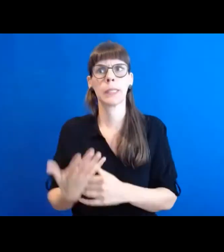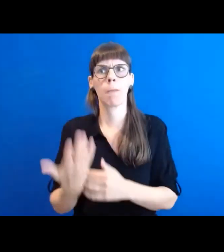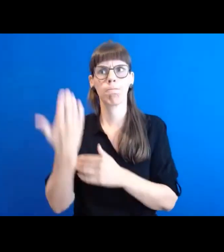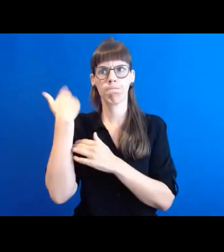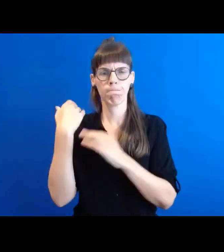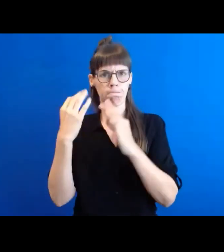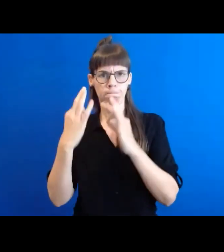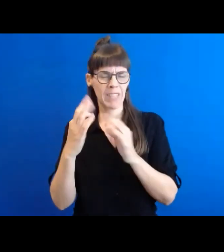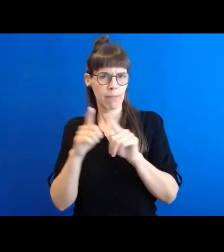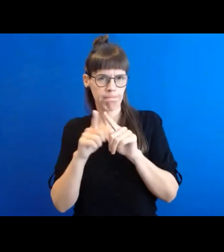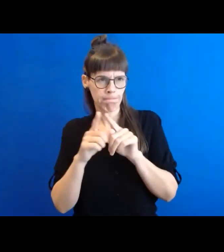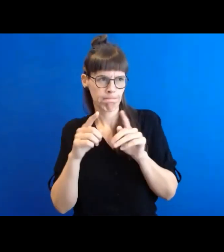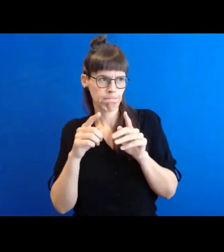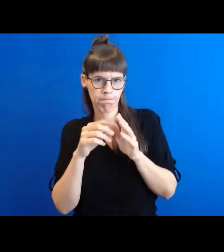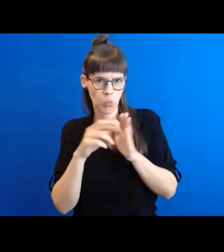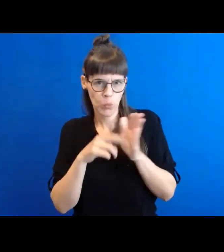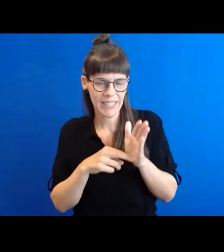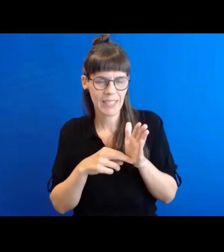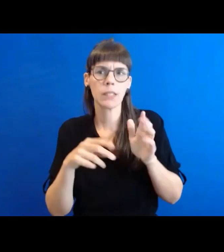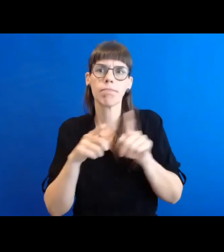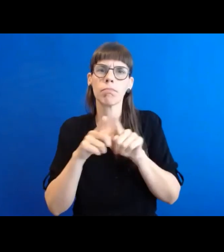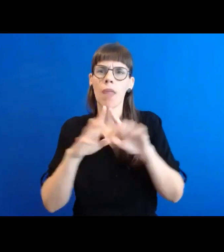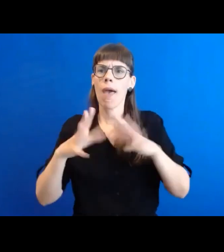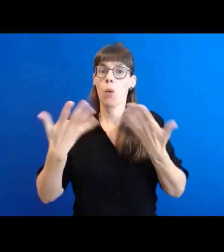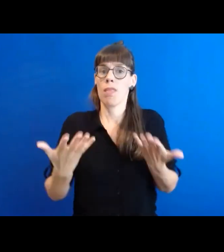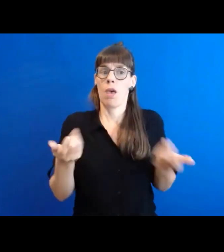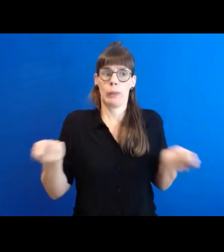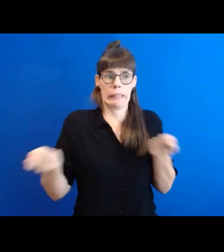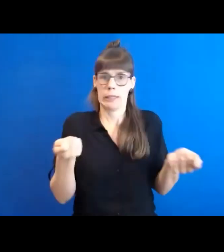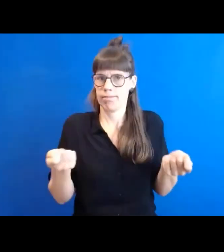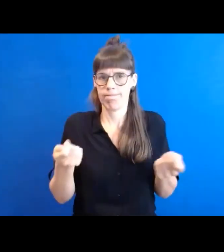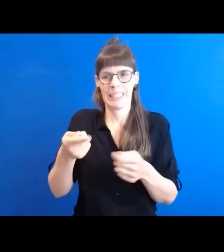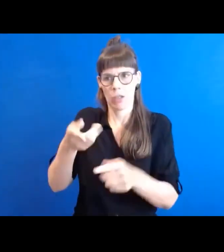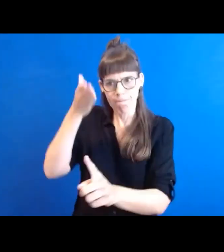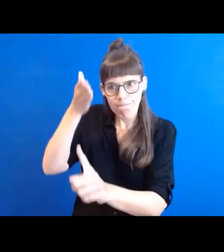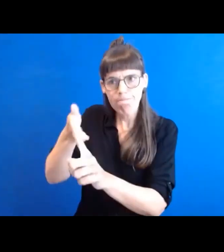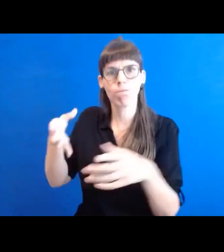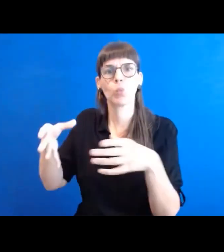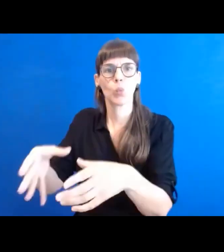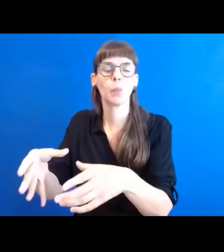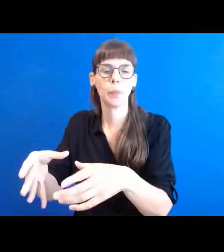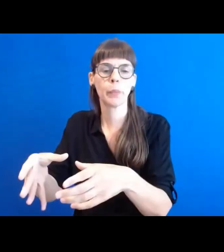report showed that pre-existing lack of registration of persons with